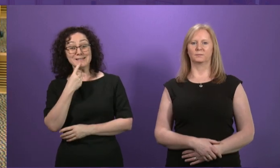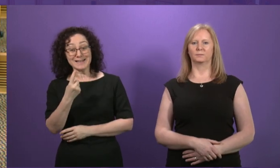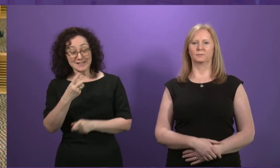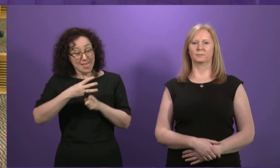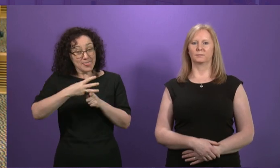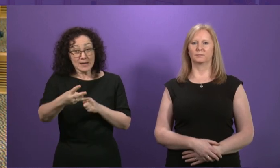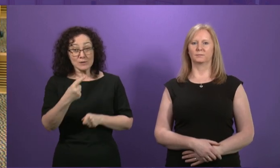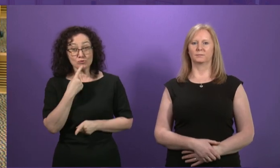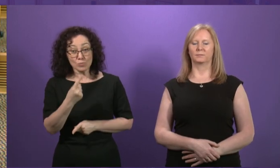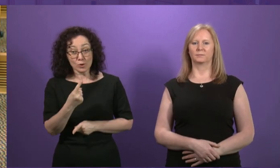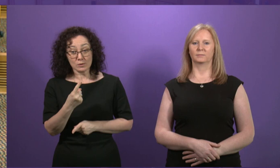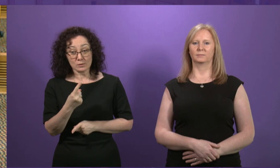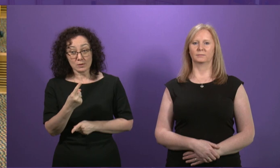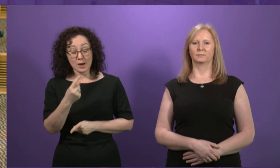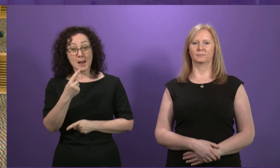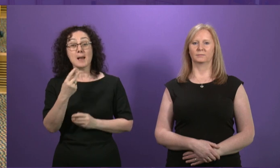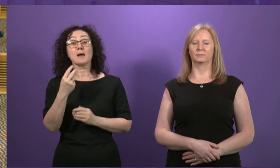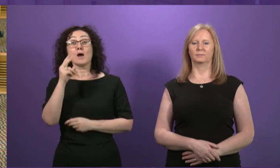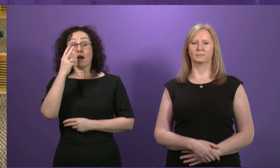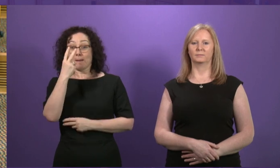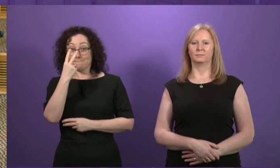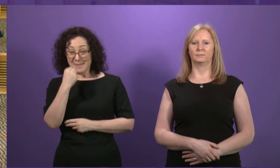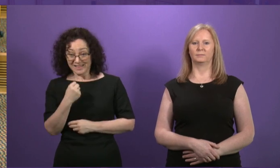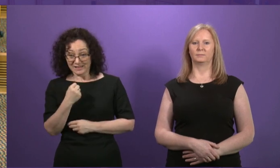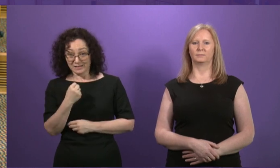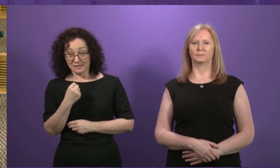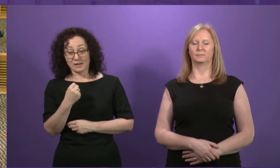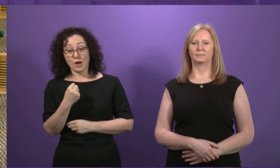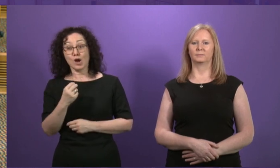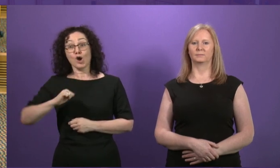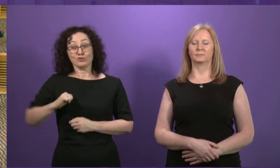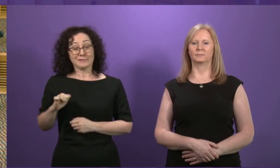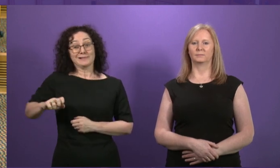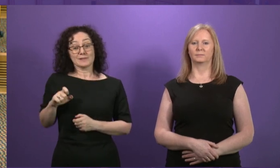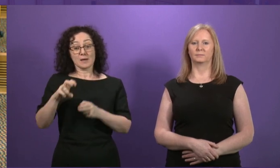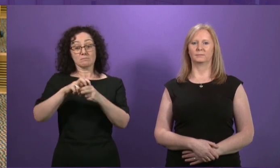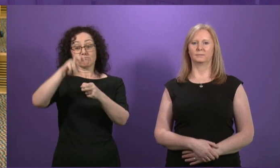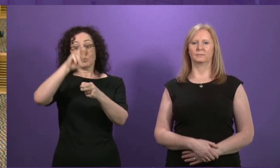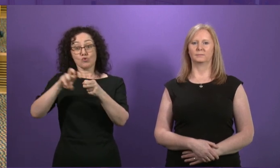at midnight—Scotland is due to be taken out of the EU and we still do not know what